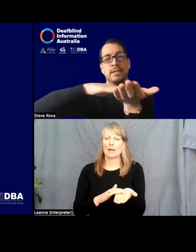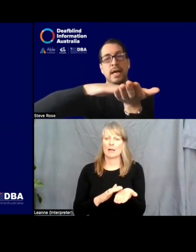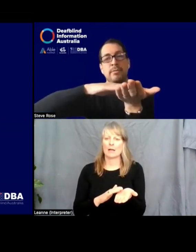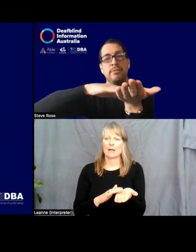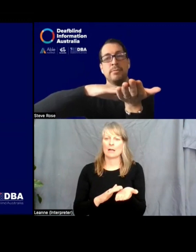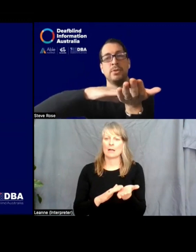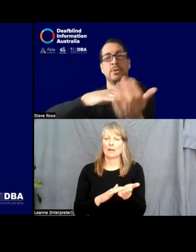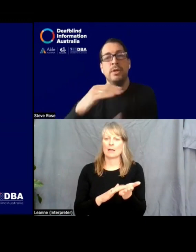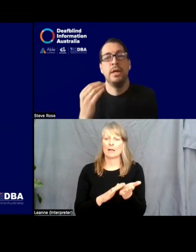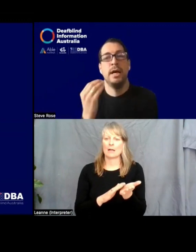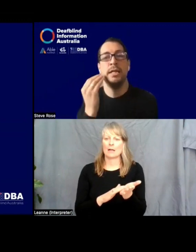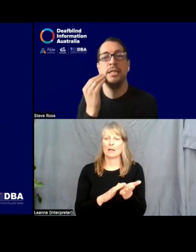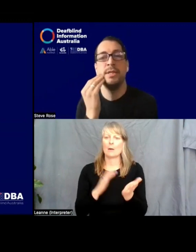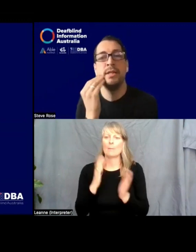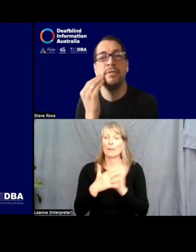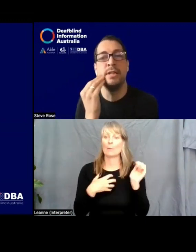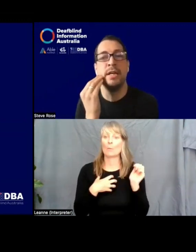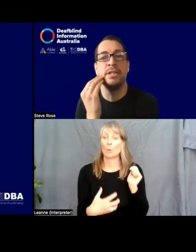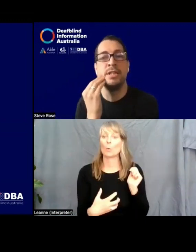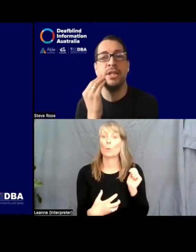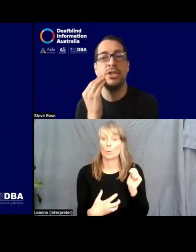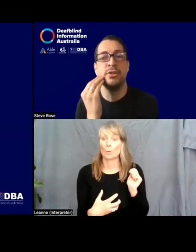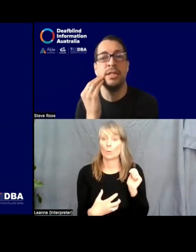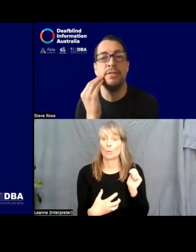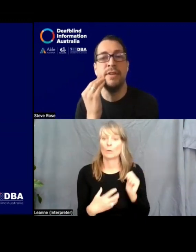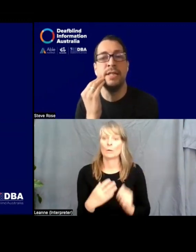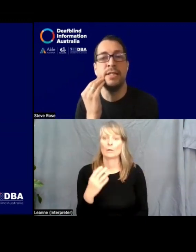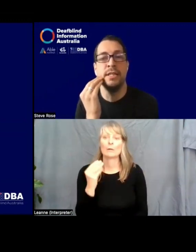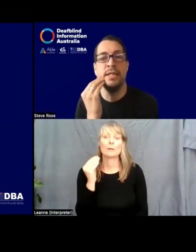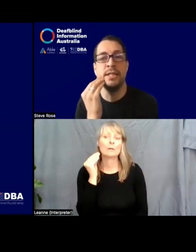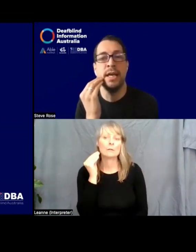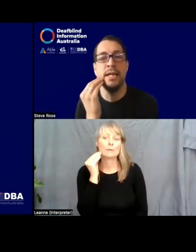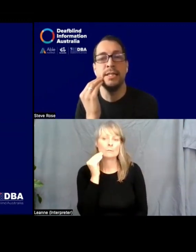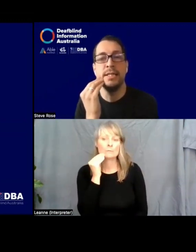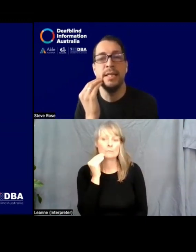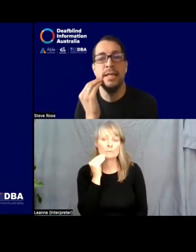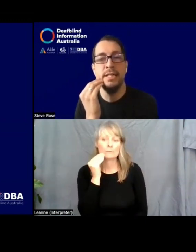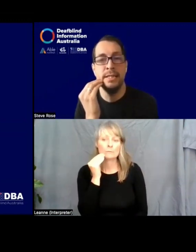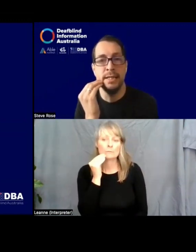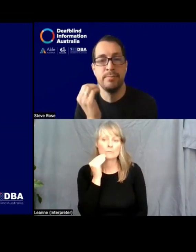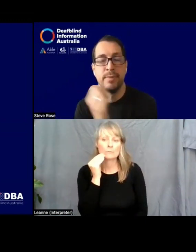to tap for 'more', and he's been given a touch on his face to indicate eating.